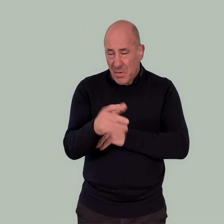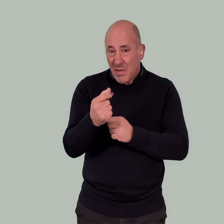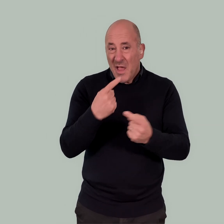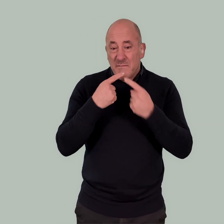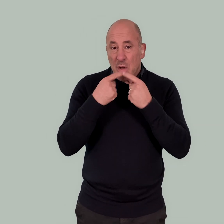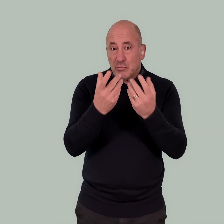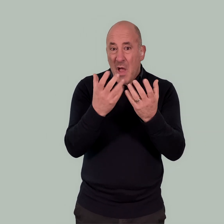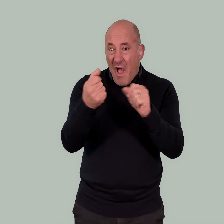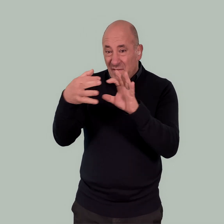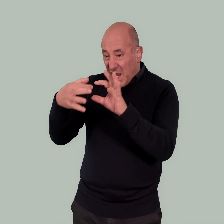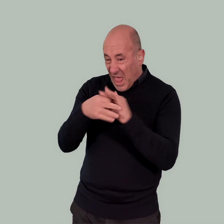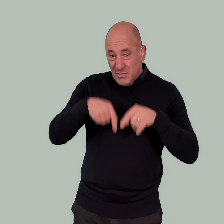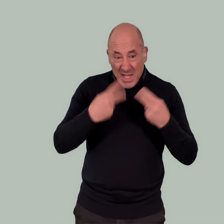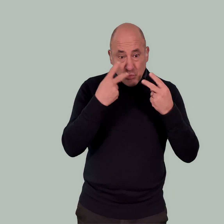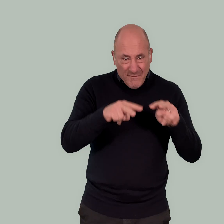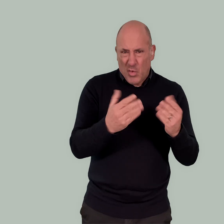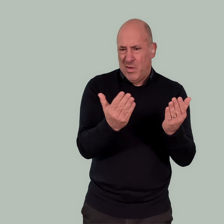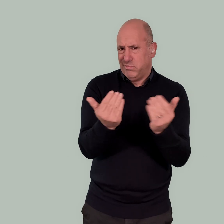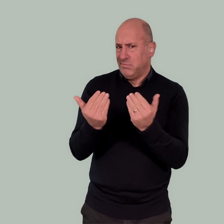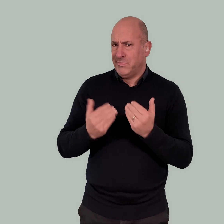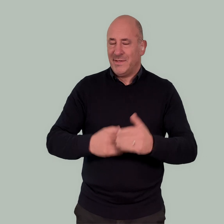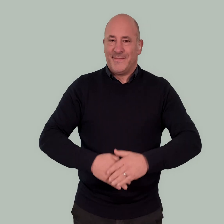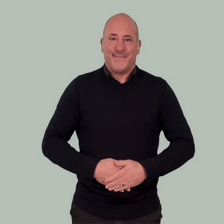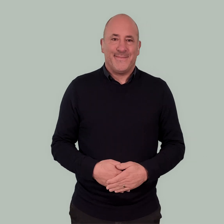who have information that is relevant to the Review.